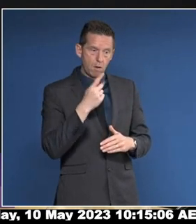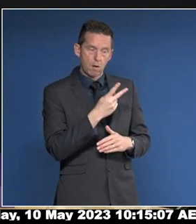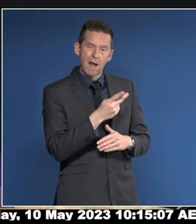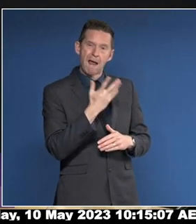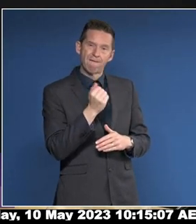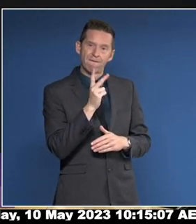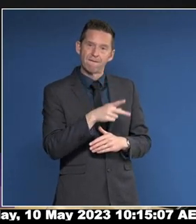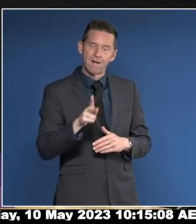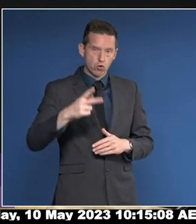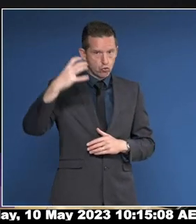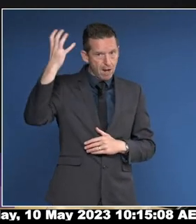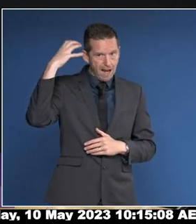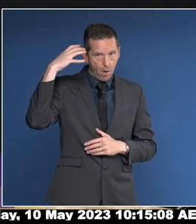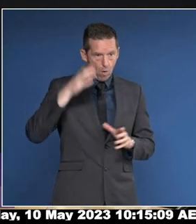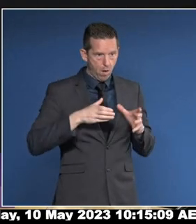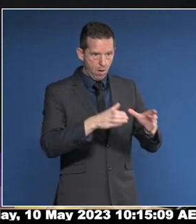cold water because there was no gas in the house?